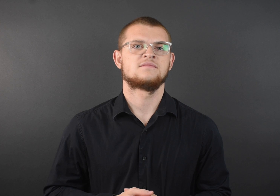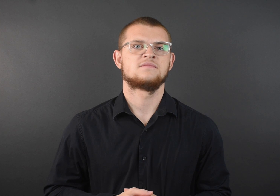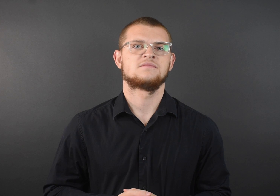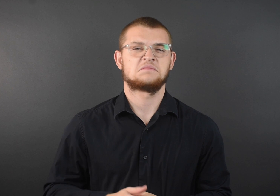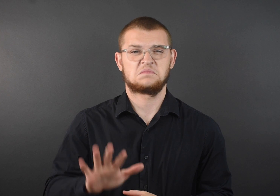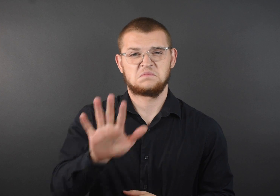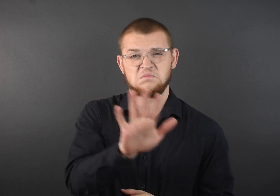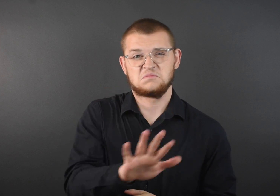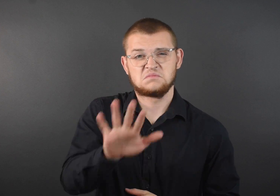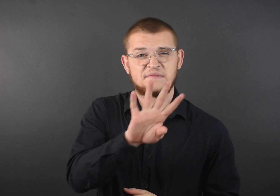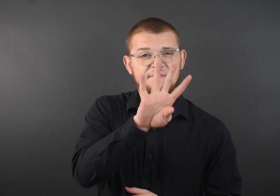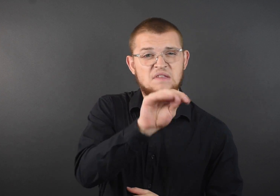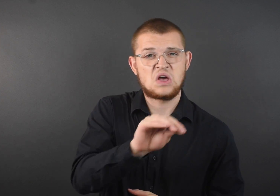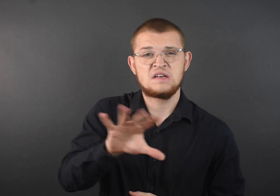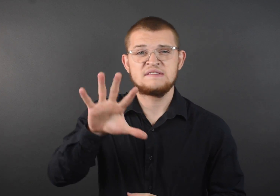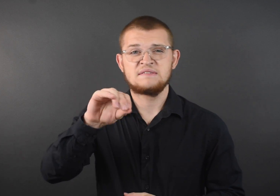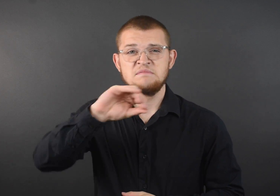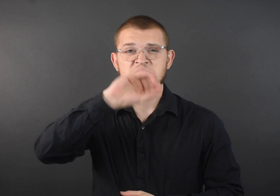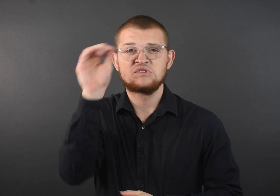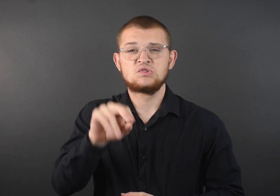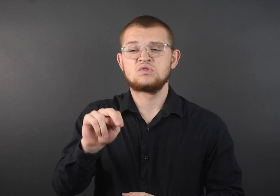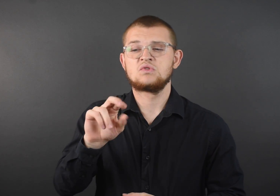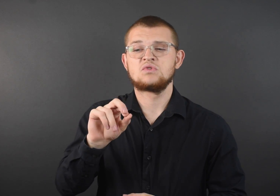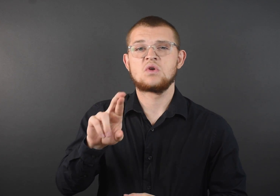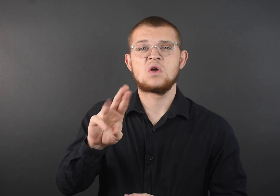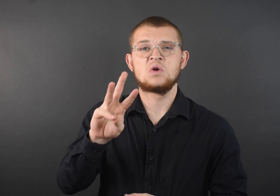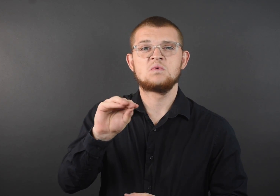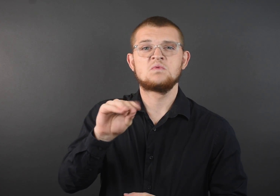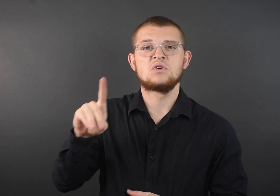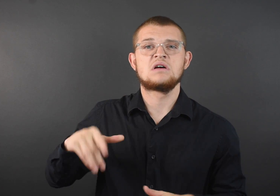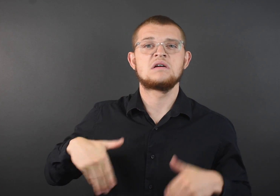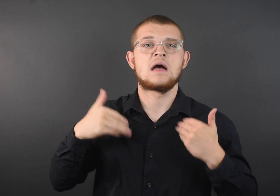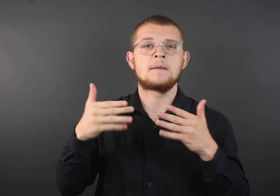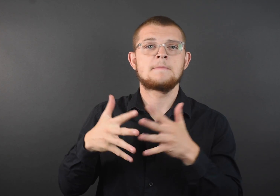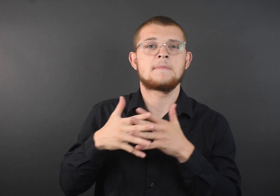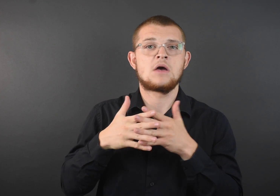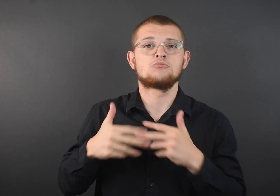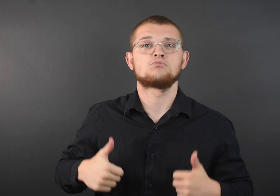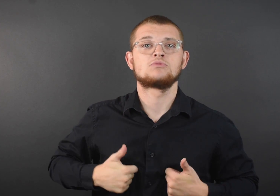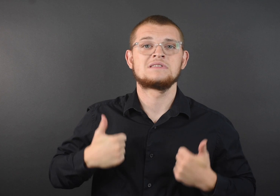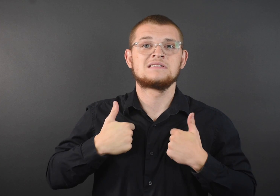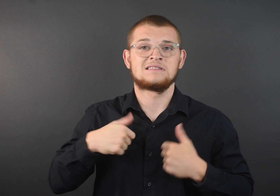Only about 40 to 50% of Norwood Young America's residents are vaccinated,